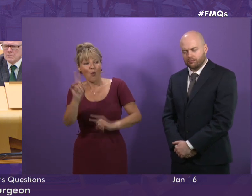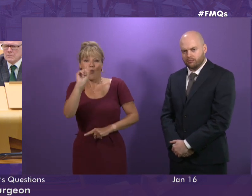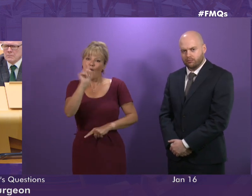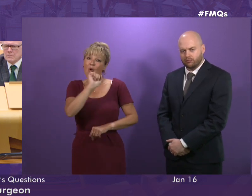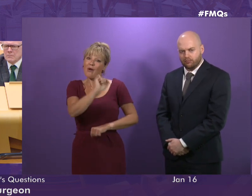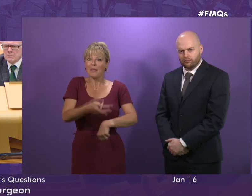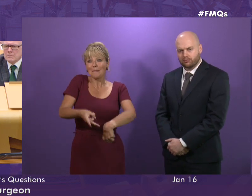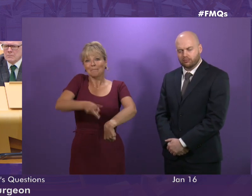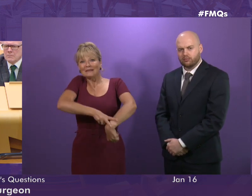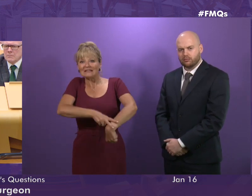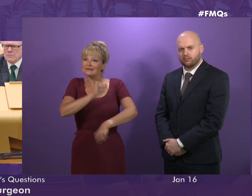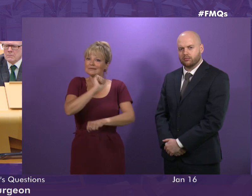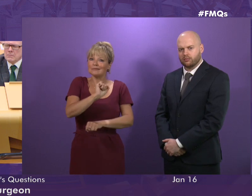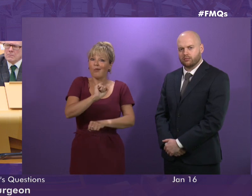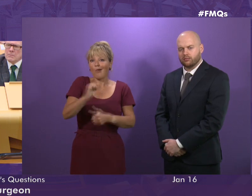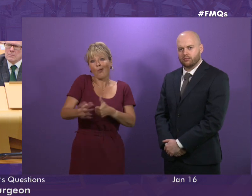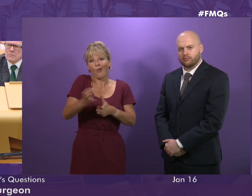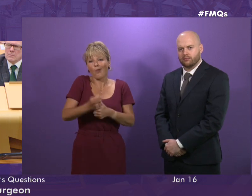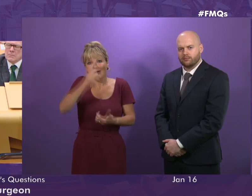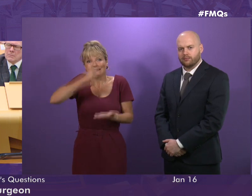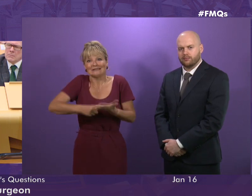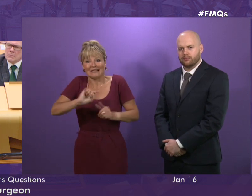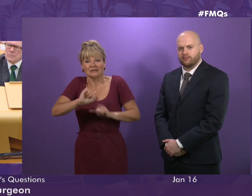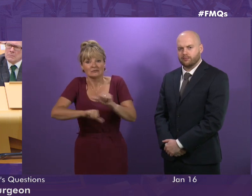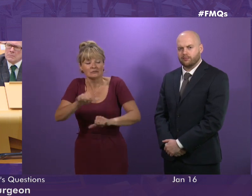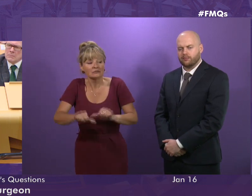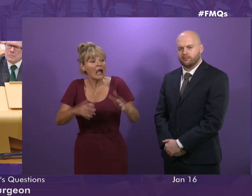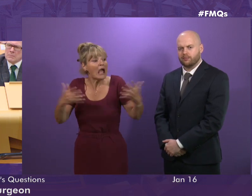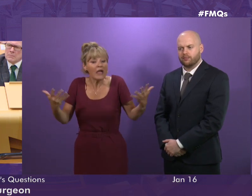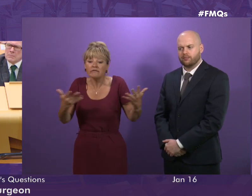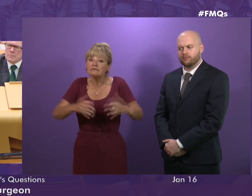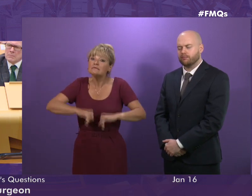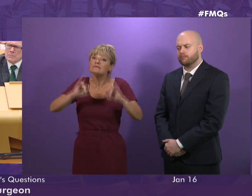in that regard. However, whether or not there is a fatal accident inquiry, it is incumbent